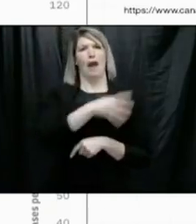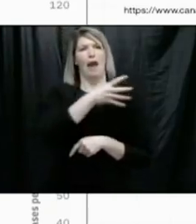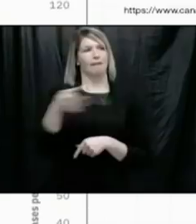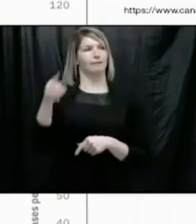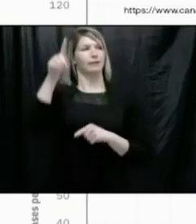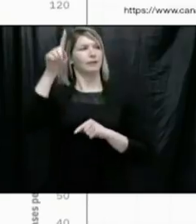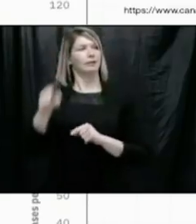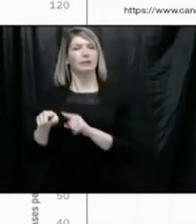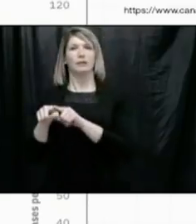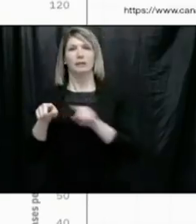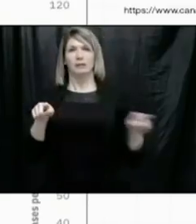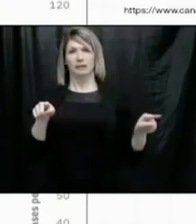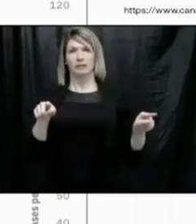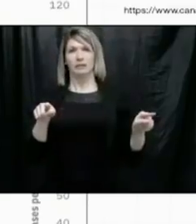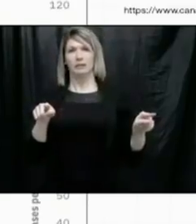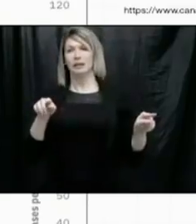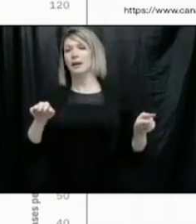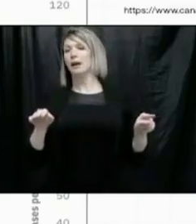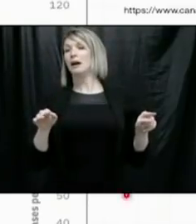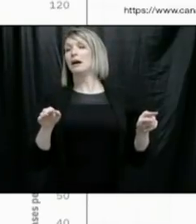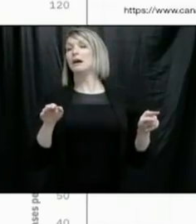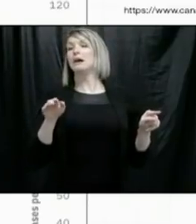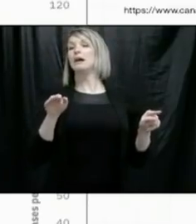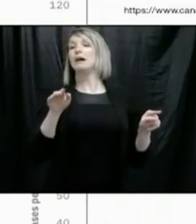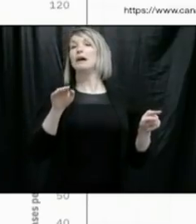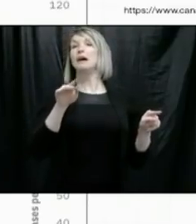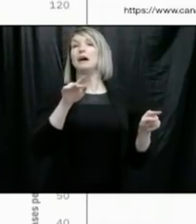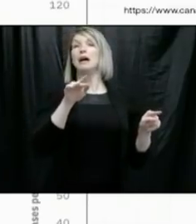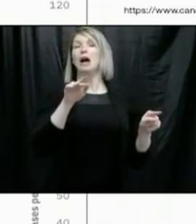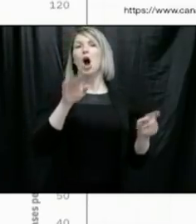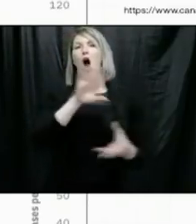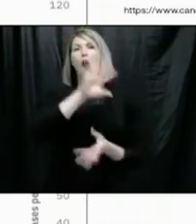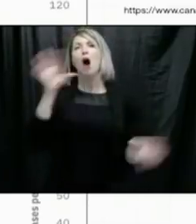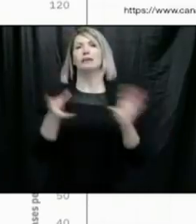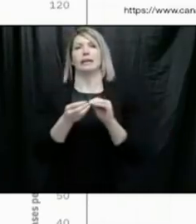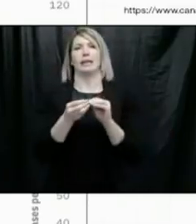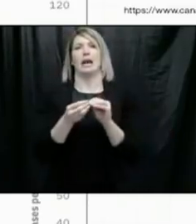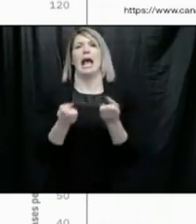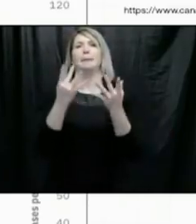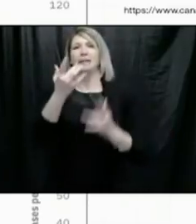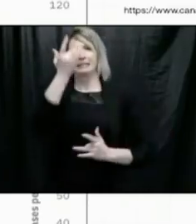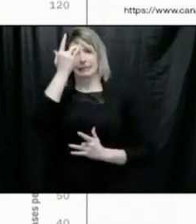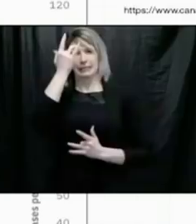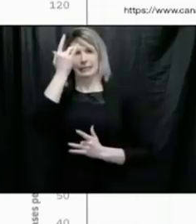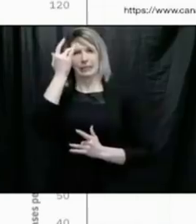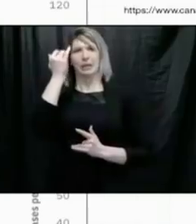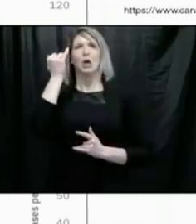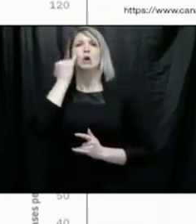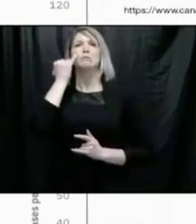PARTICULAR GRAPH IS THAT IT'S THE CUMULATIVE NUMBER, IN OTHER WORDS, IT DOESN'T COME DOWN AND